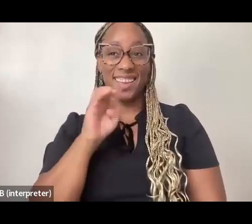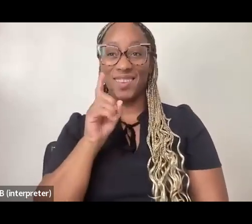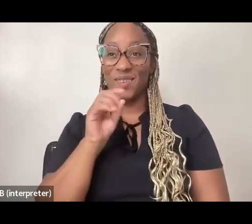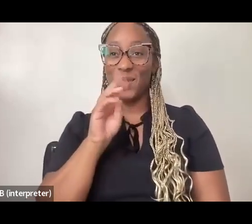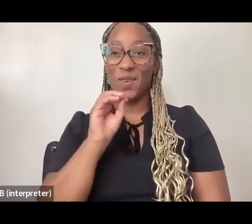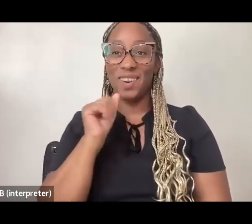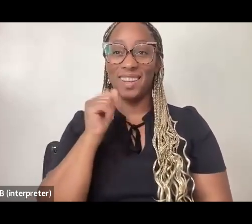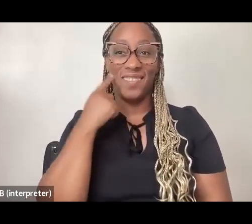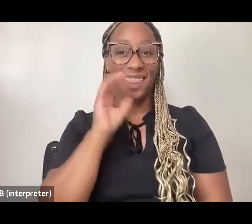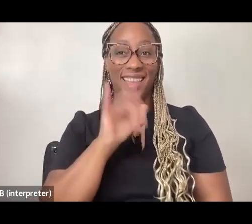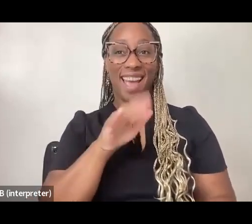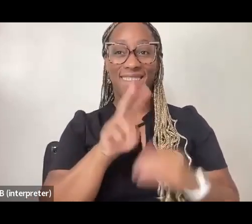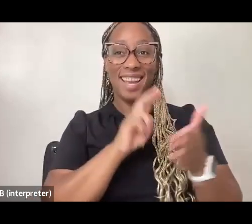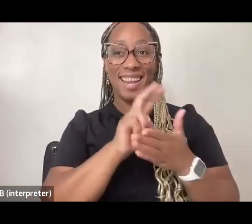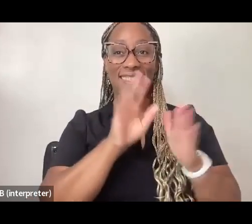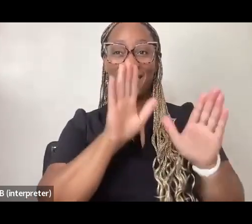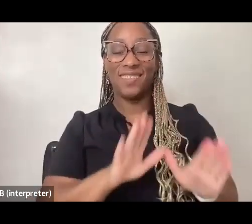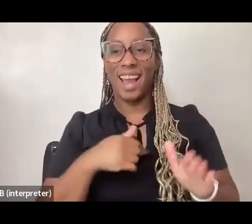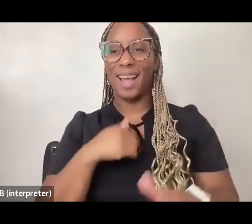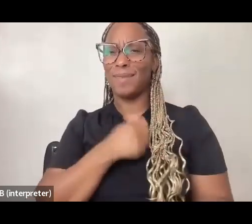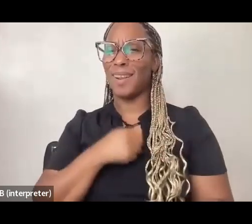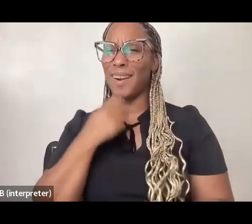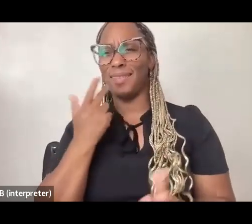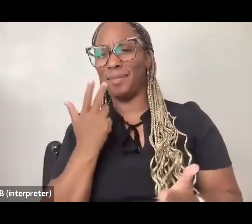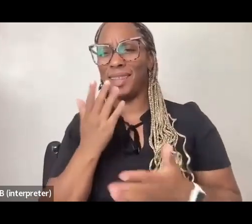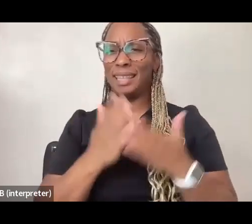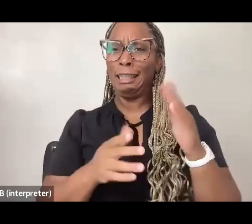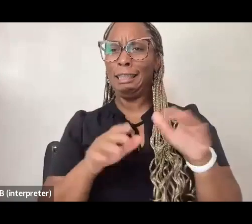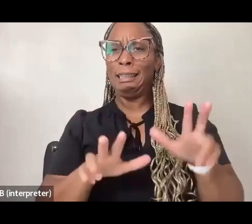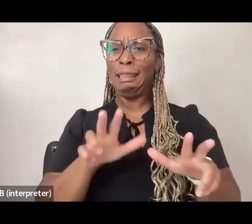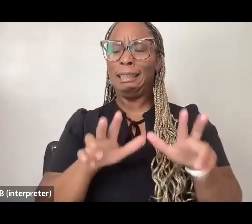video. It was great. I apologize for the technical difficulties.